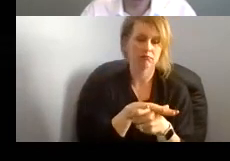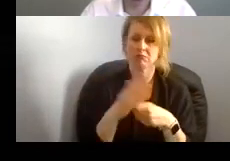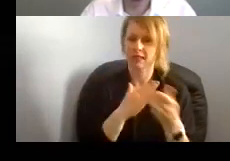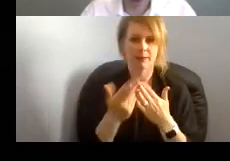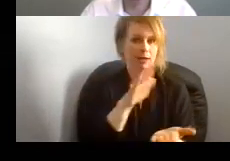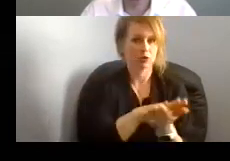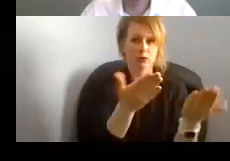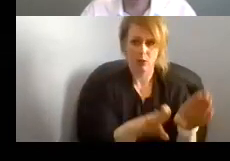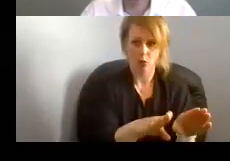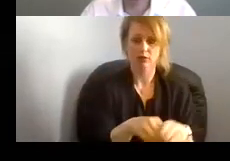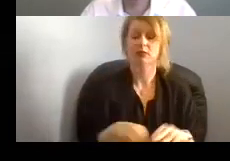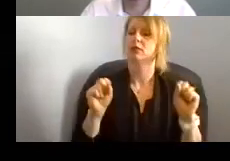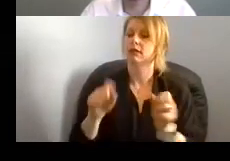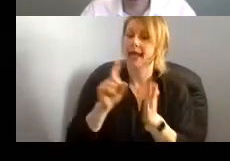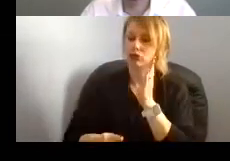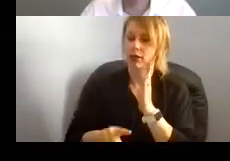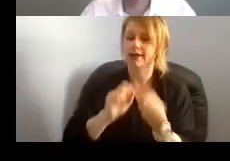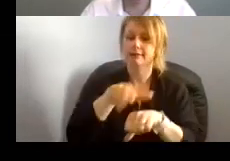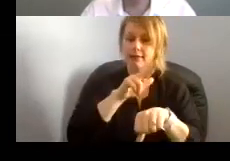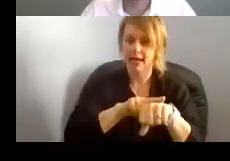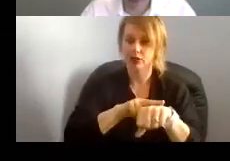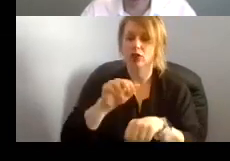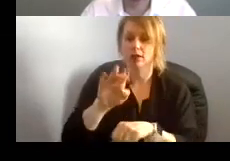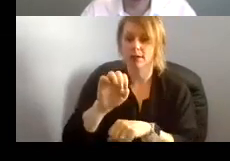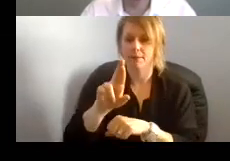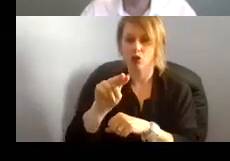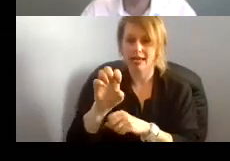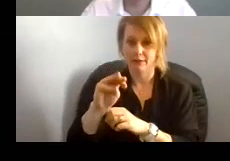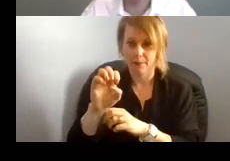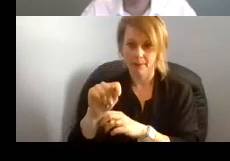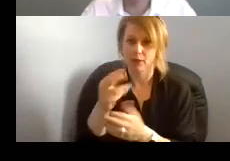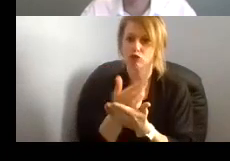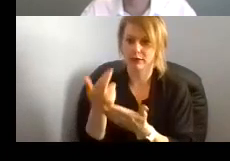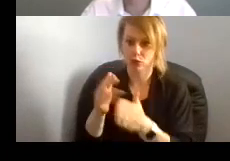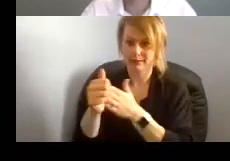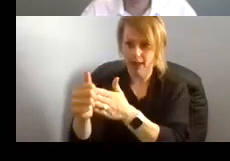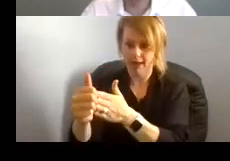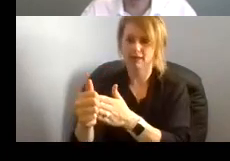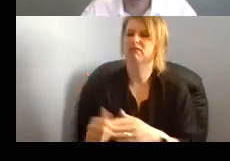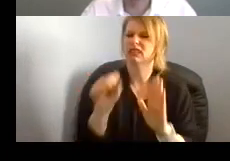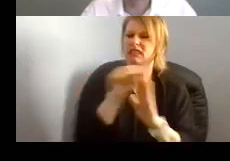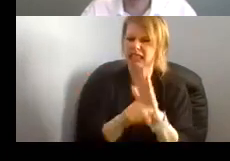You can check the National Bereavement Resource Guide, which is a state-by-state bereavement listing compiled by New York Life